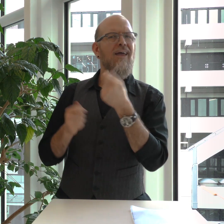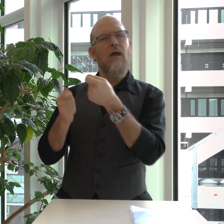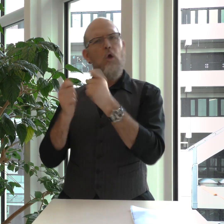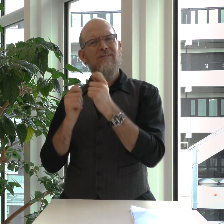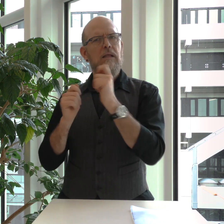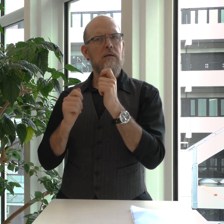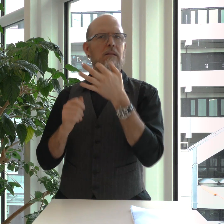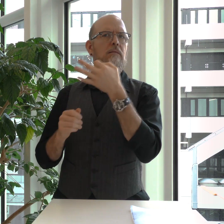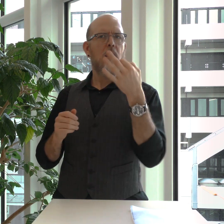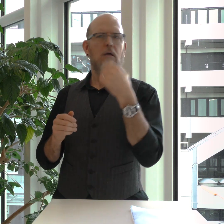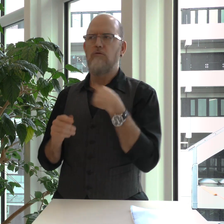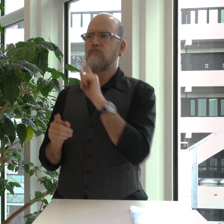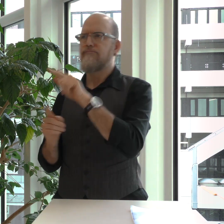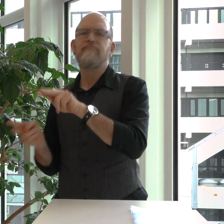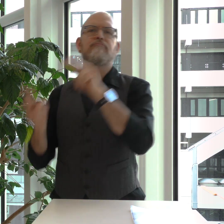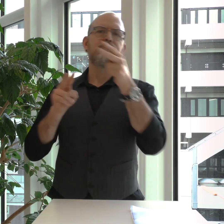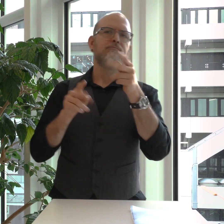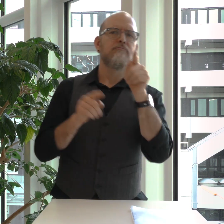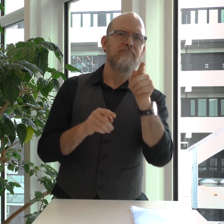On average, I have two interpretation assignments per day.